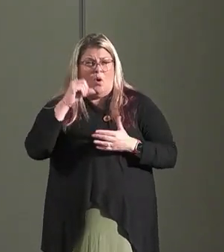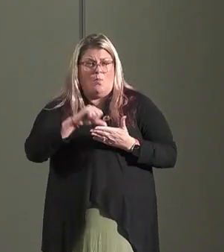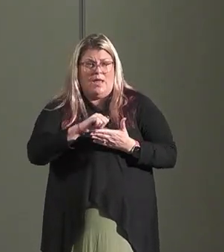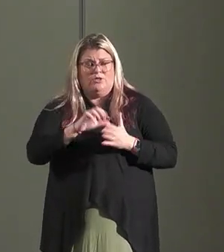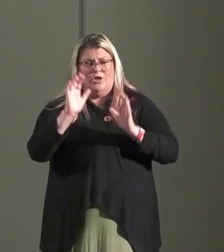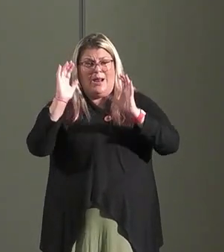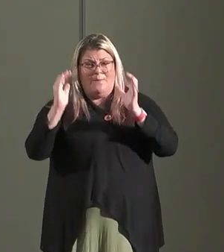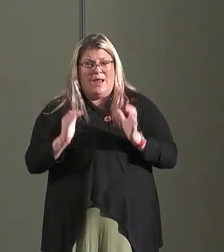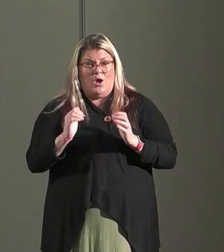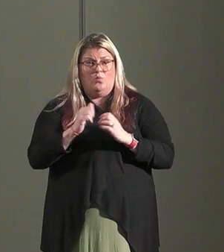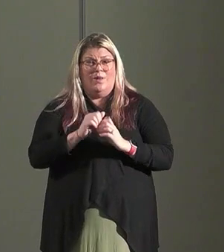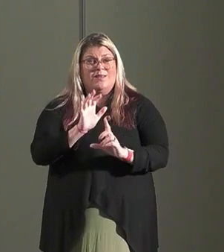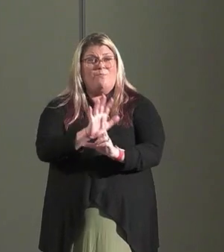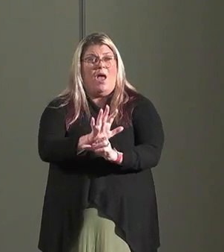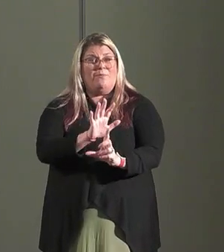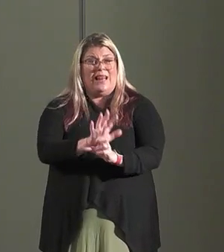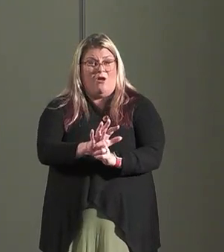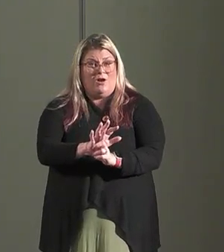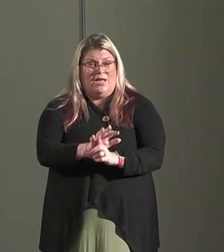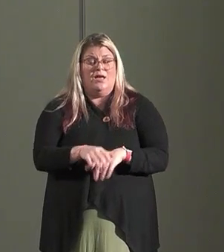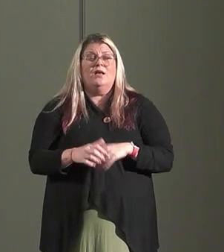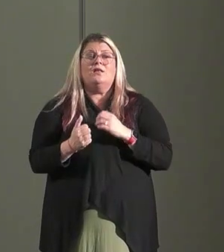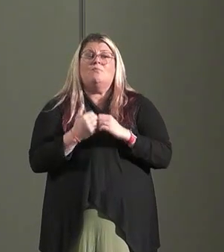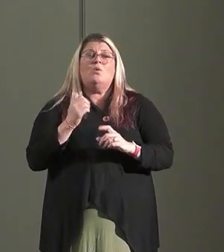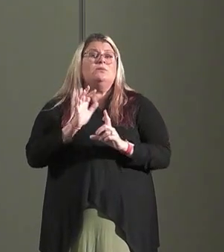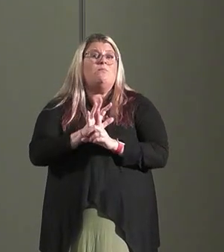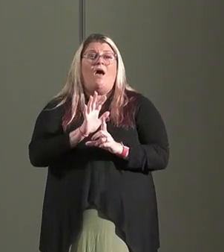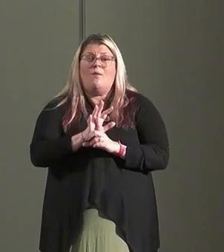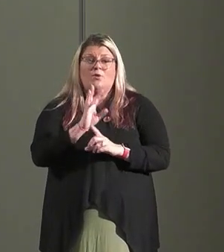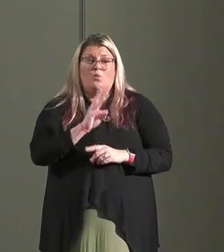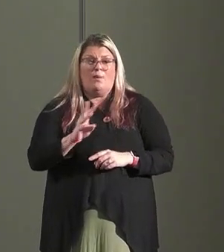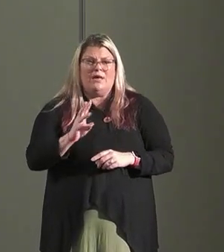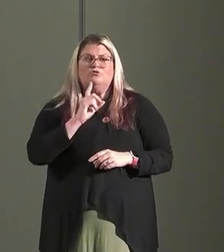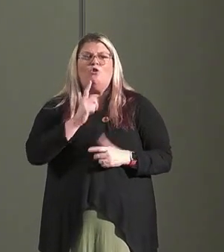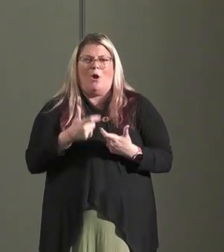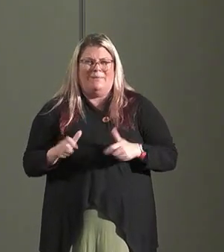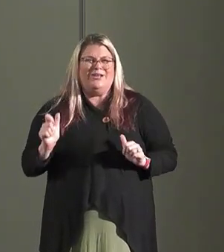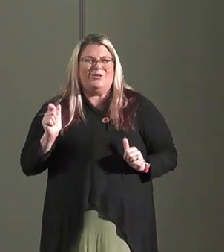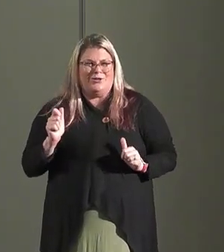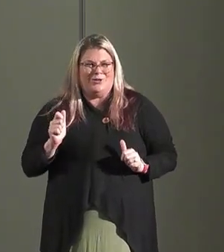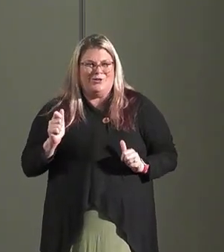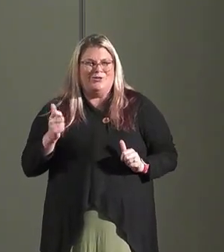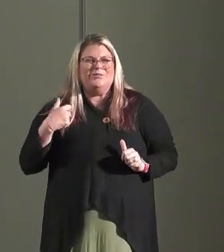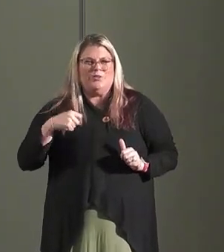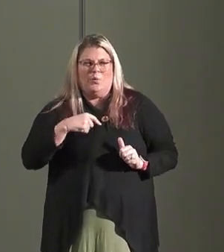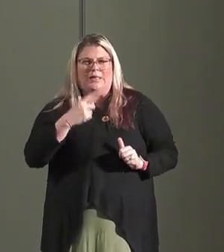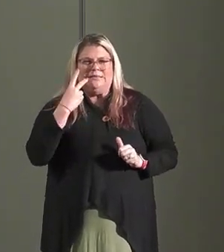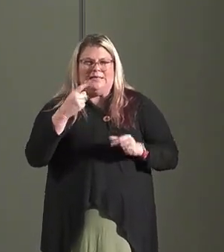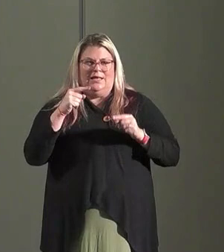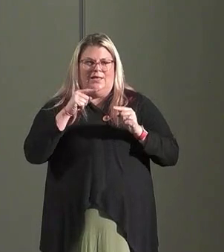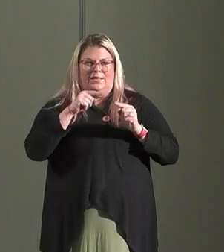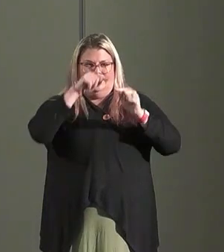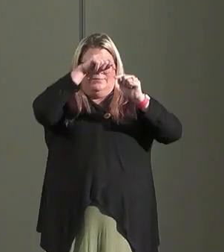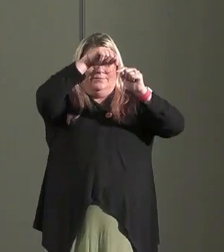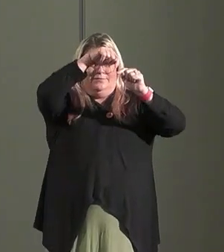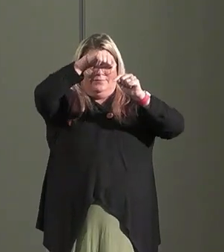the popularity, the most popular pages are bigger. We see a linear decrease in the complexity of